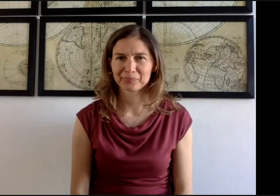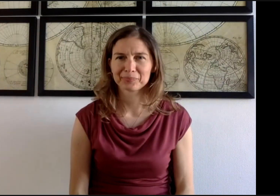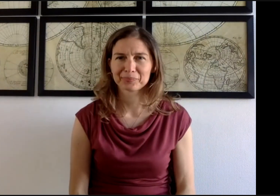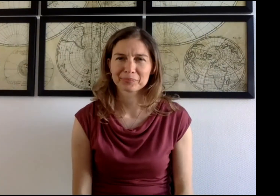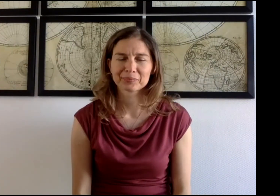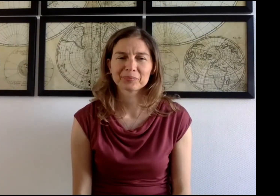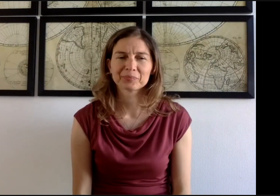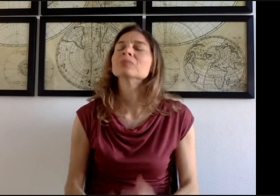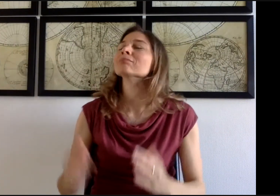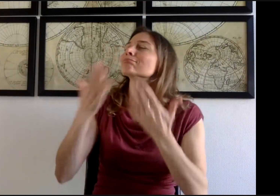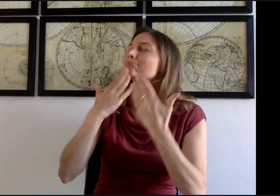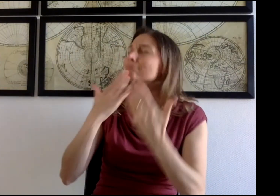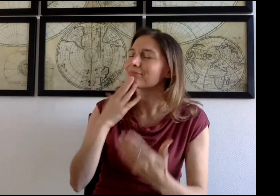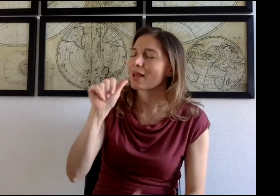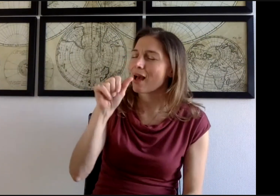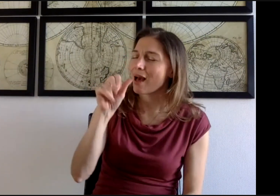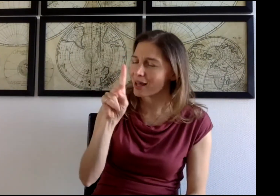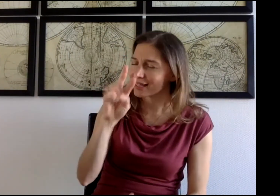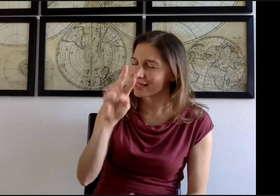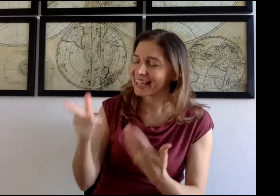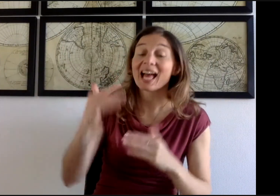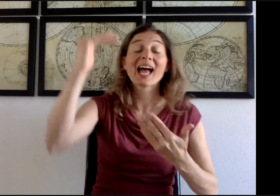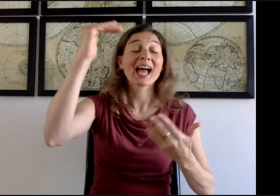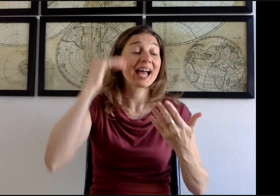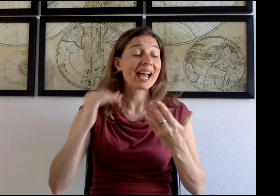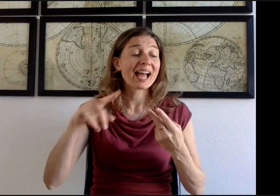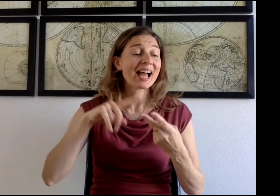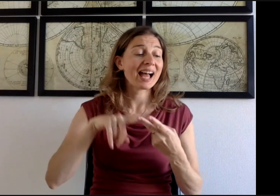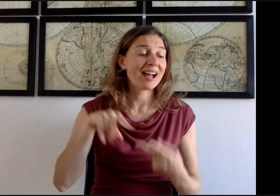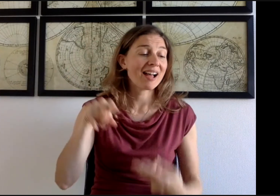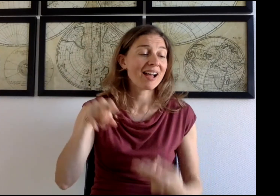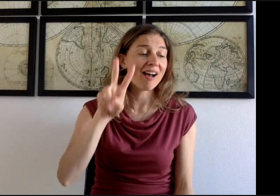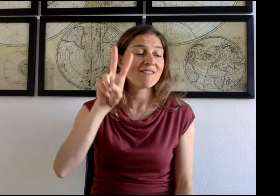The next speaker is Sari Hirvonen-Skarbo.